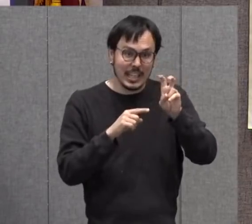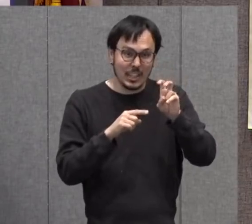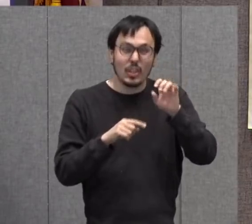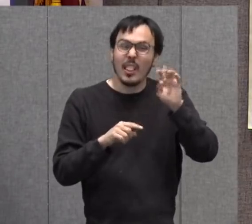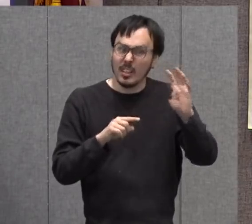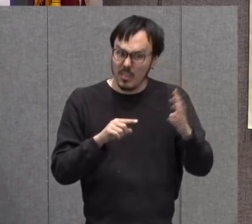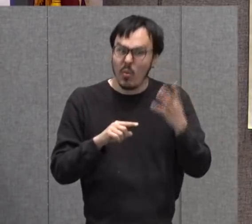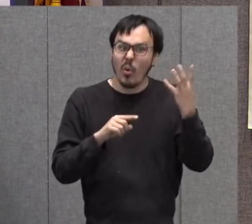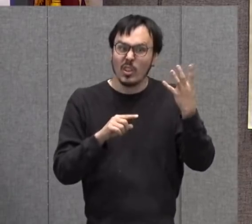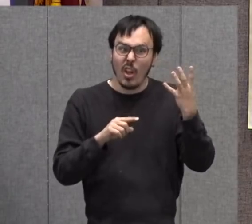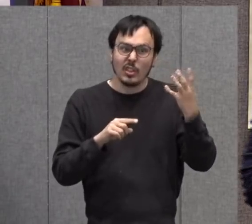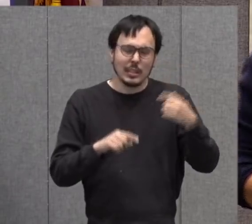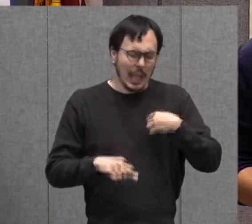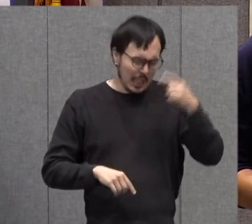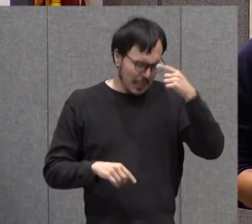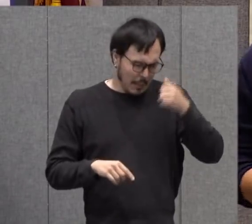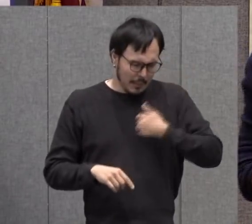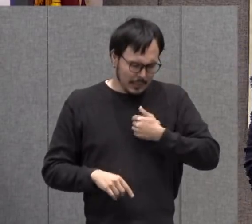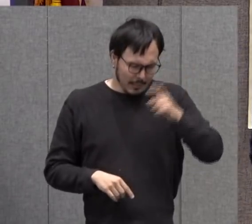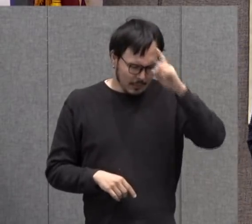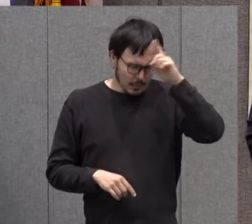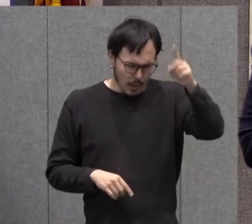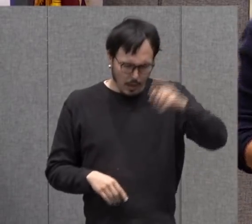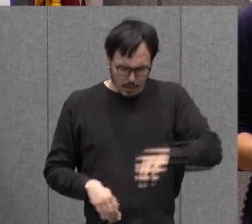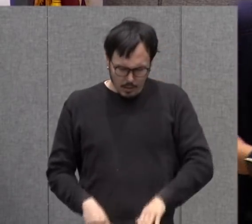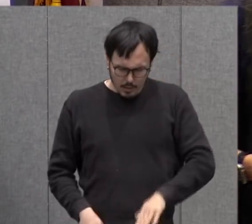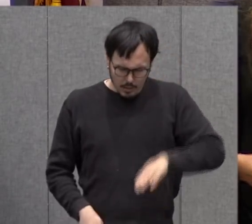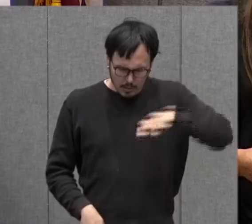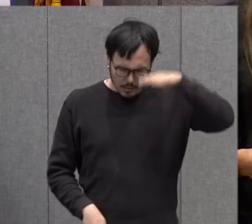Then if I think about how tall I am, five feet four